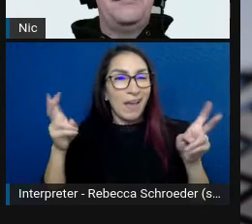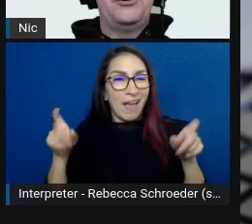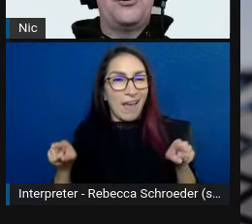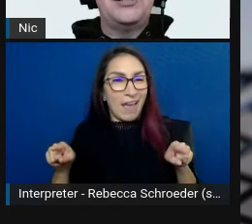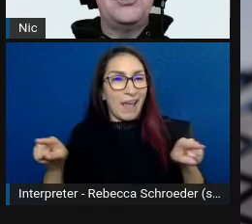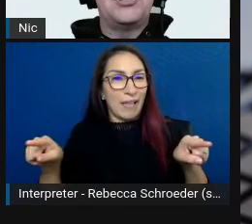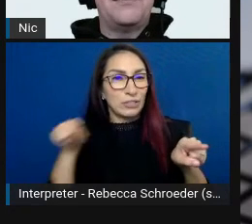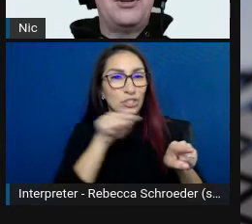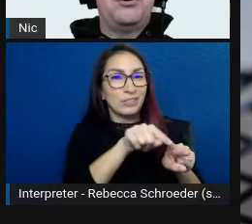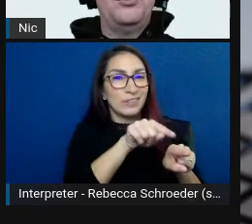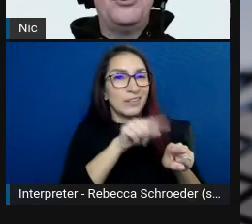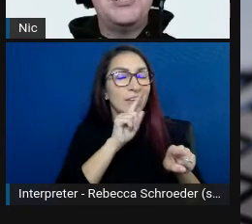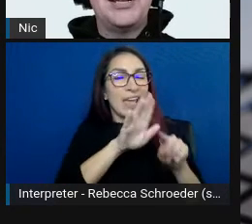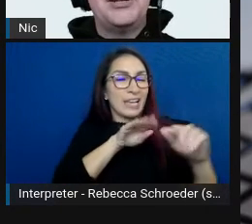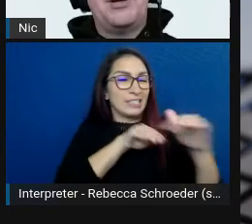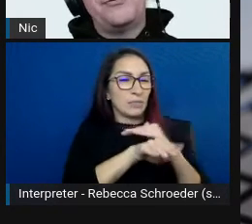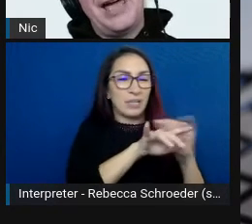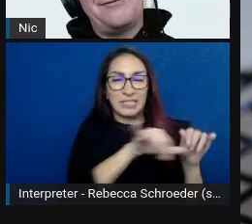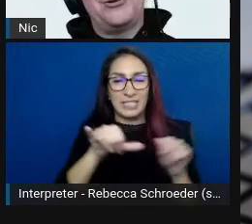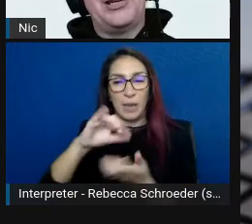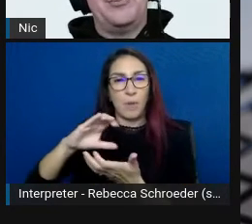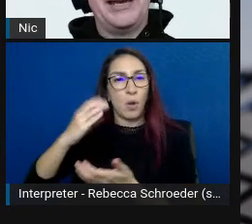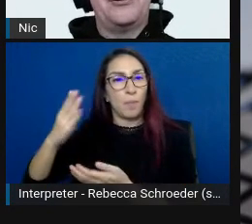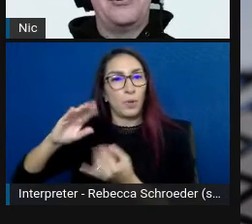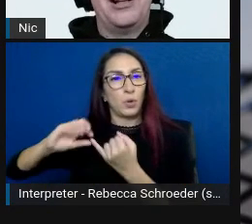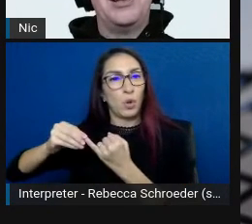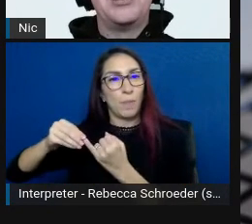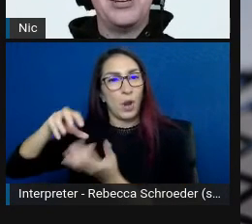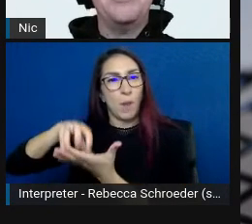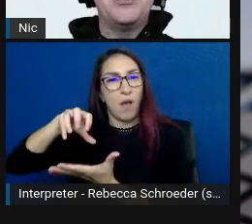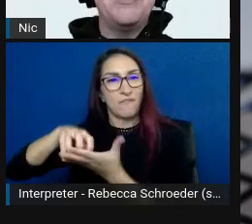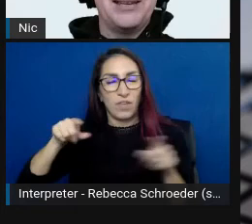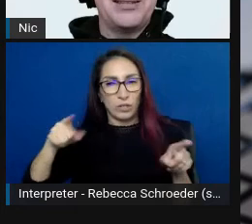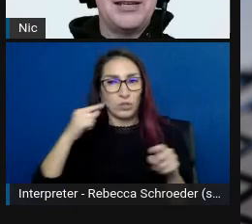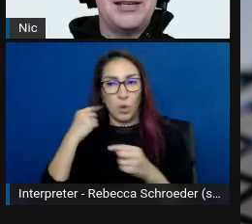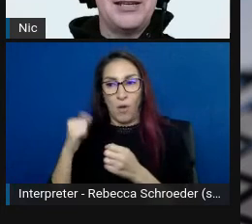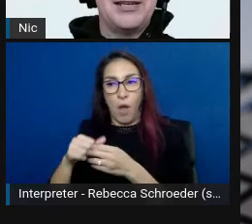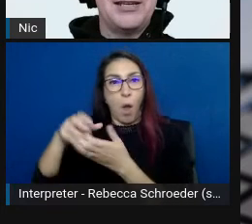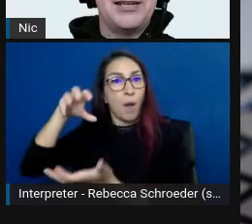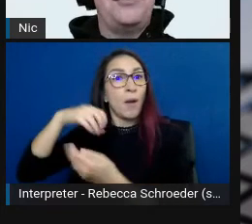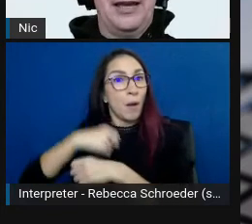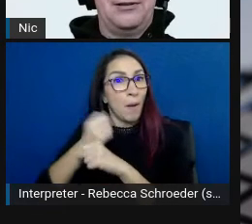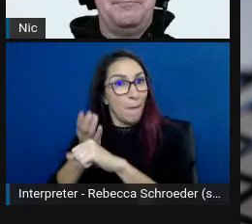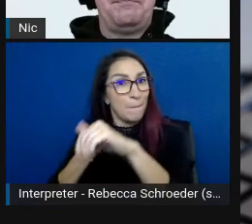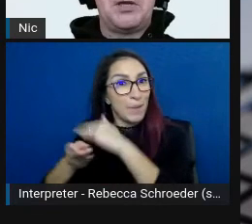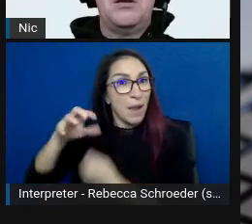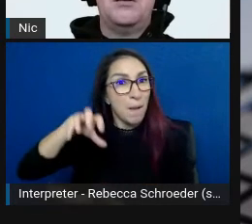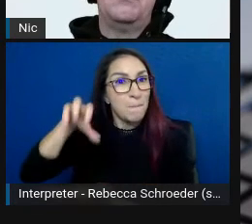If you try to stuff the blueberries in the muffin after they're baked, it's going to make a mess and it's going to fail.